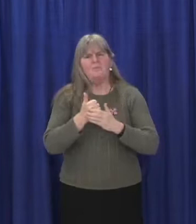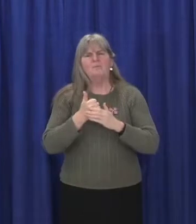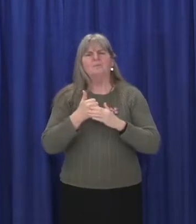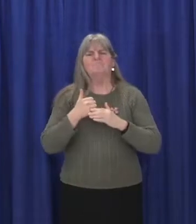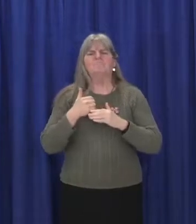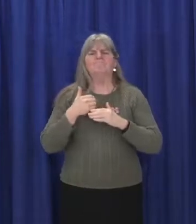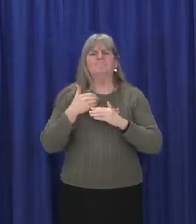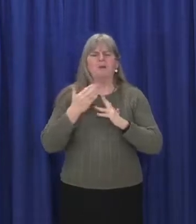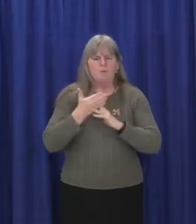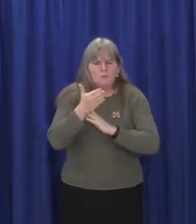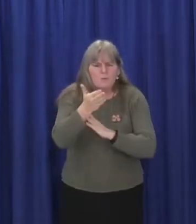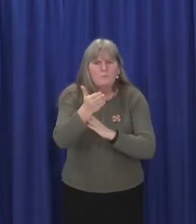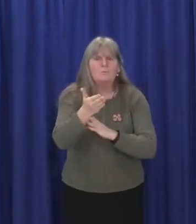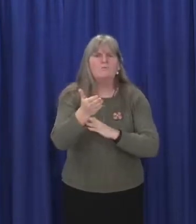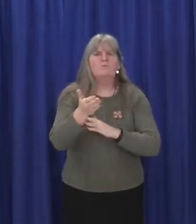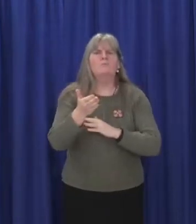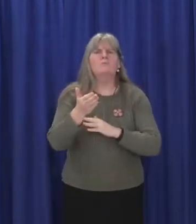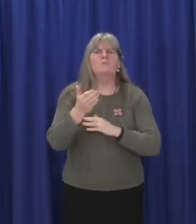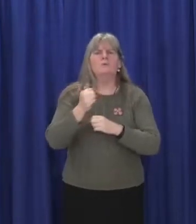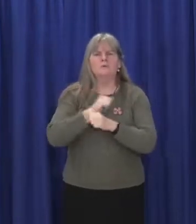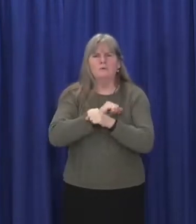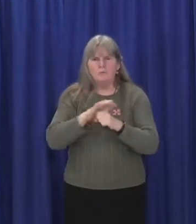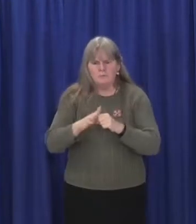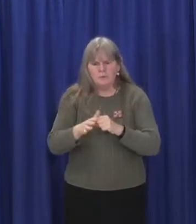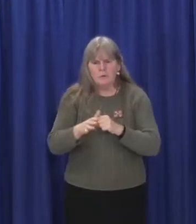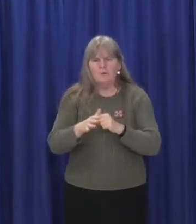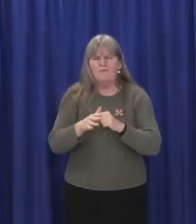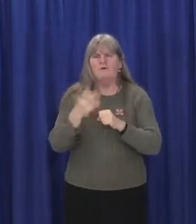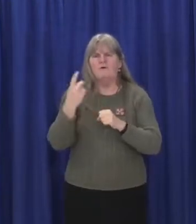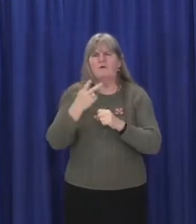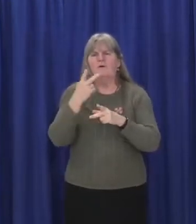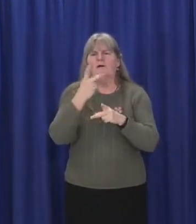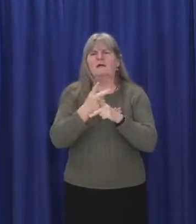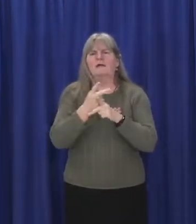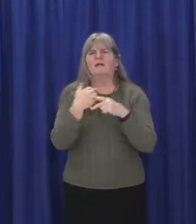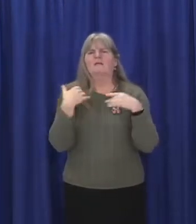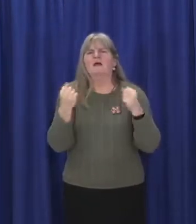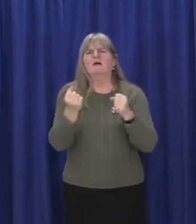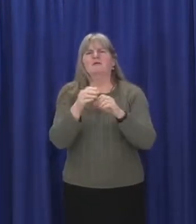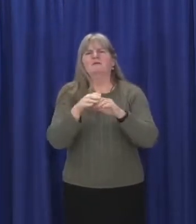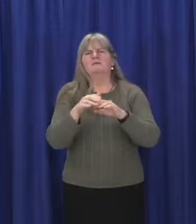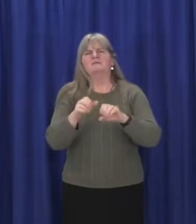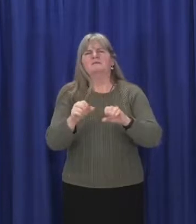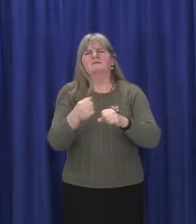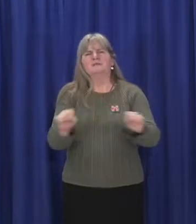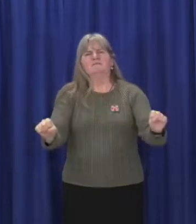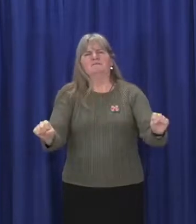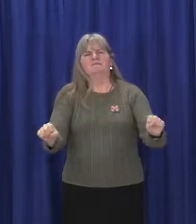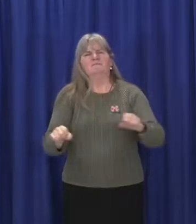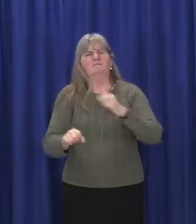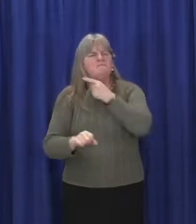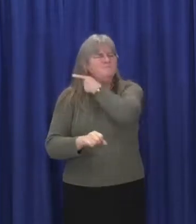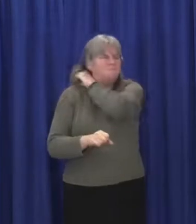into the endemic phase and keep ourselves and our children healthy and safe. Thank you. Renee: Thank you, Luke,